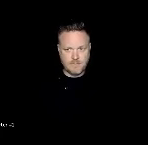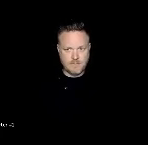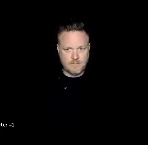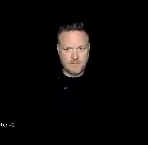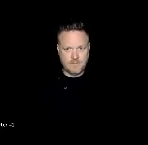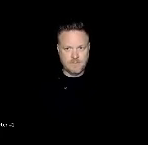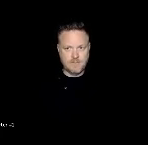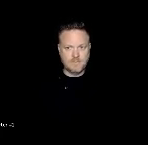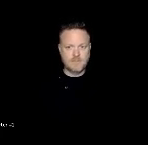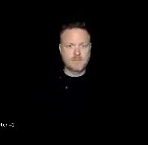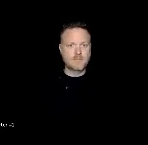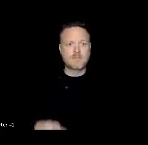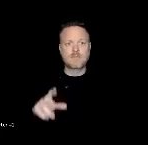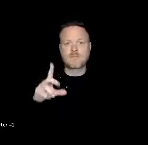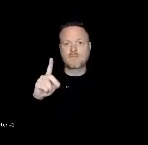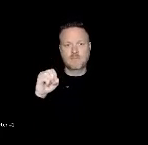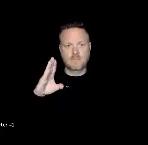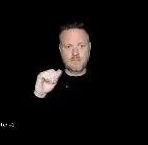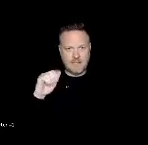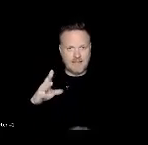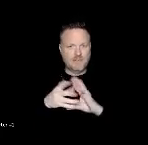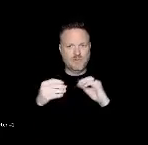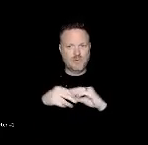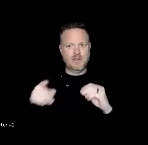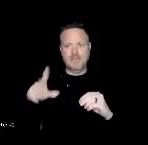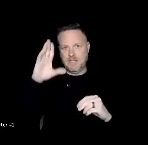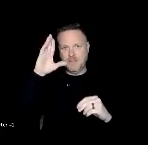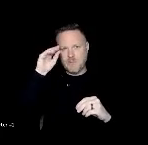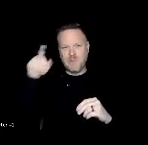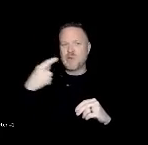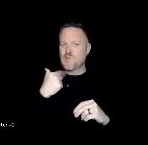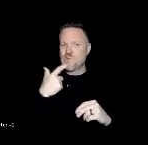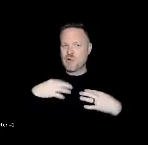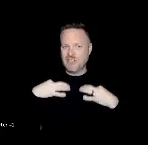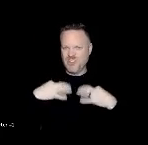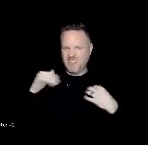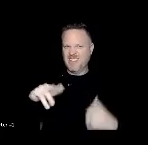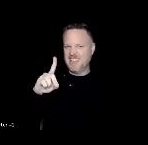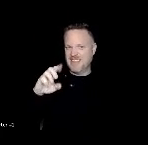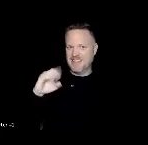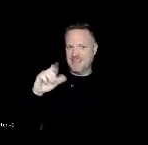This is Declan's story. This boy in the redshirt is Declan, the day before his injury.